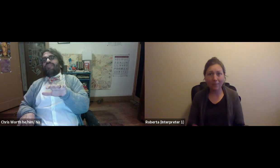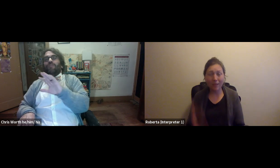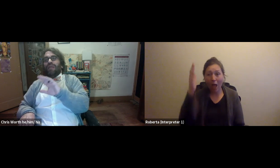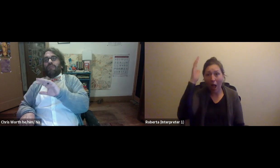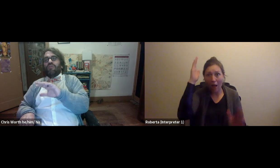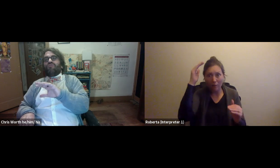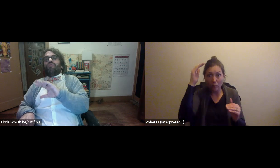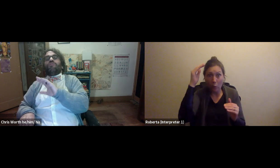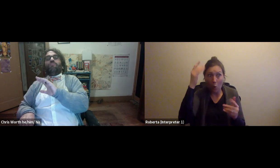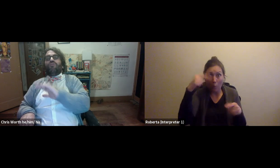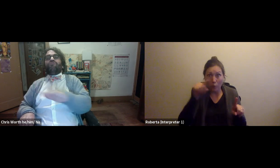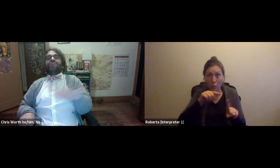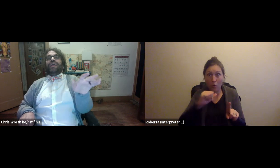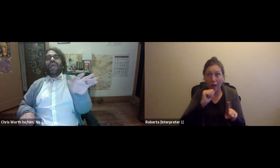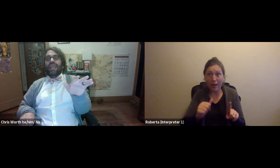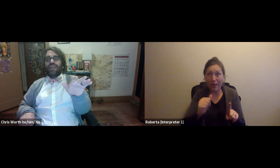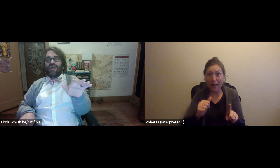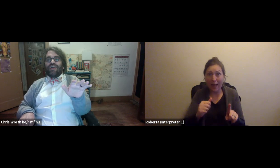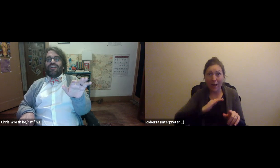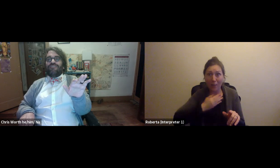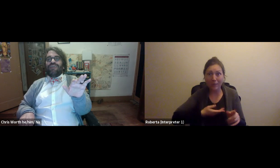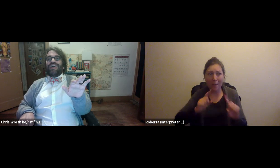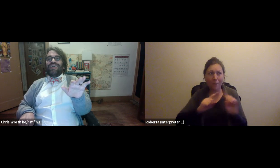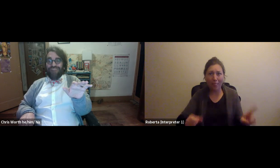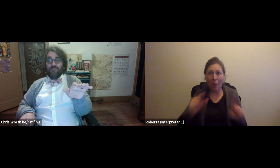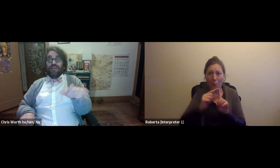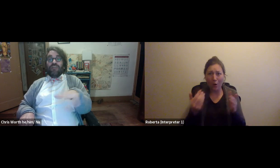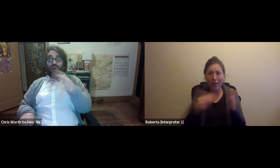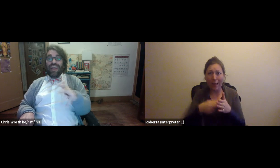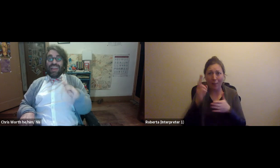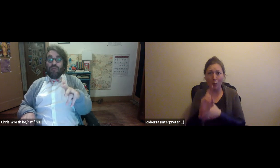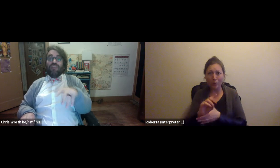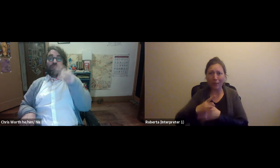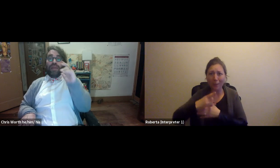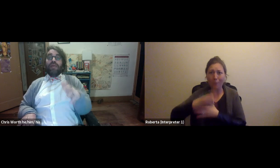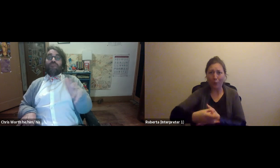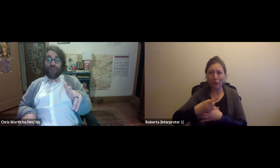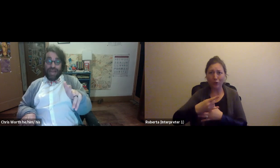but use the word bullsh** again, right. Because what it did is it made me afraid,